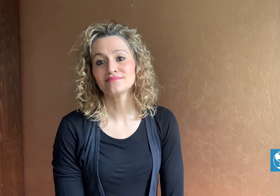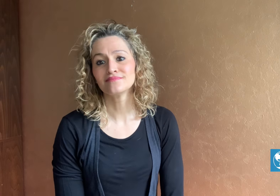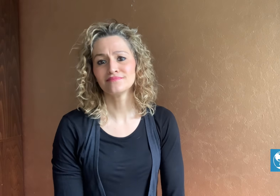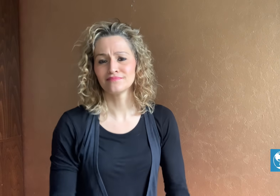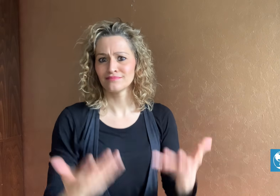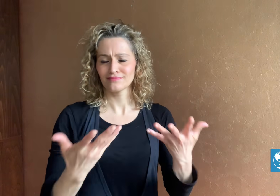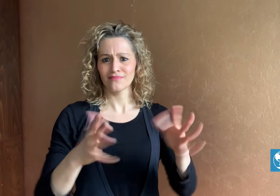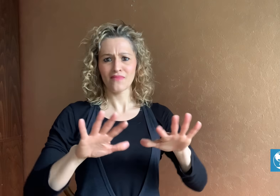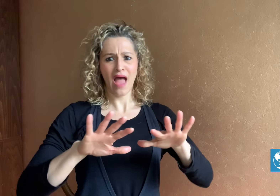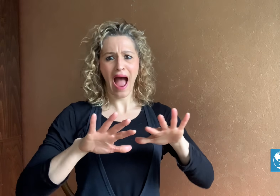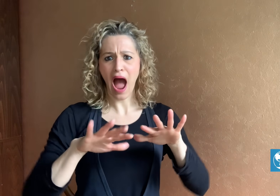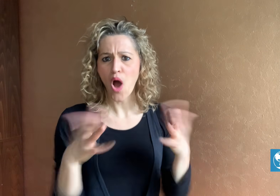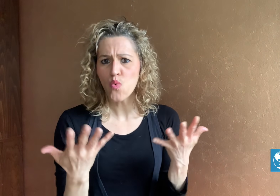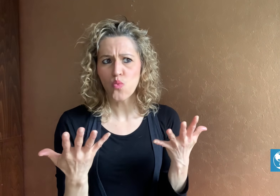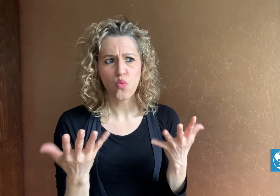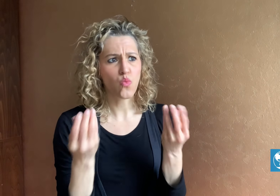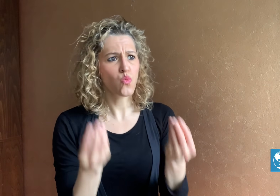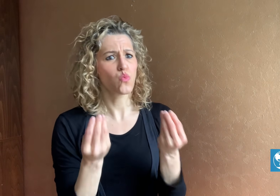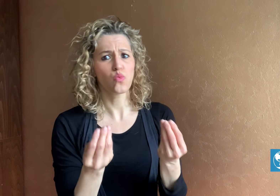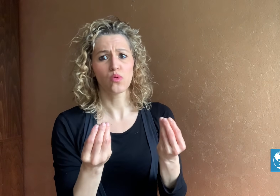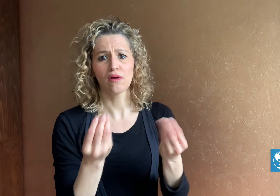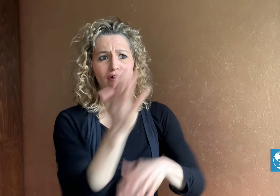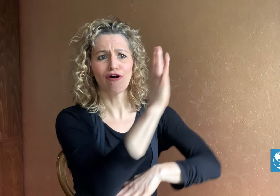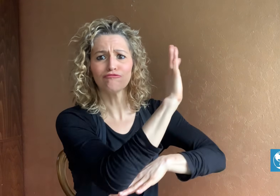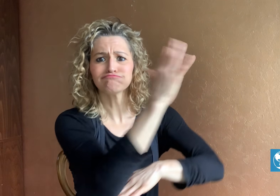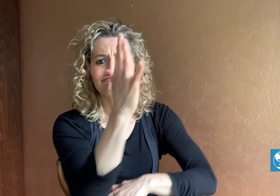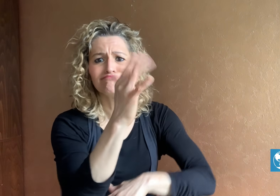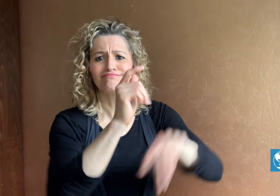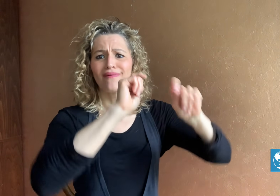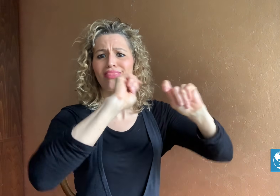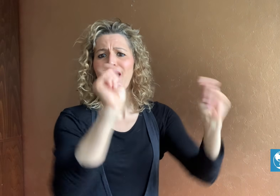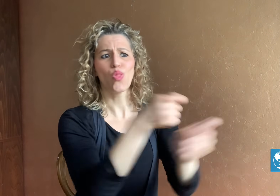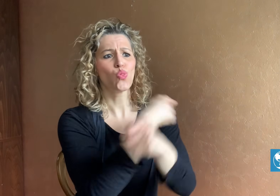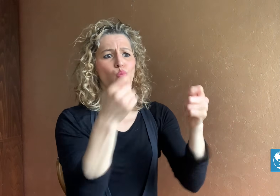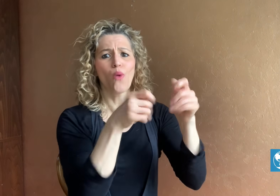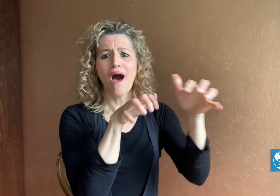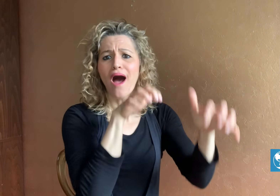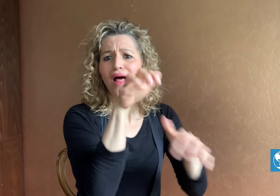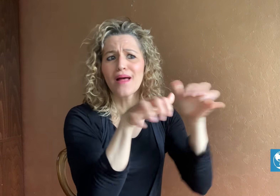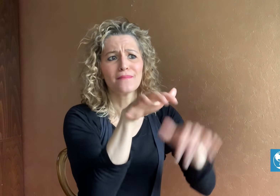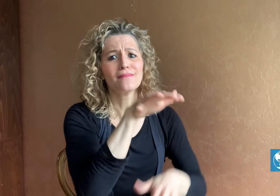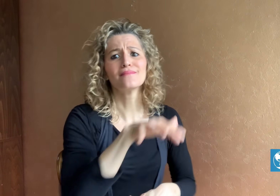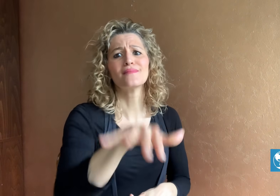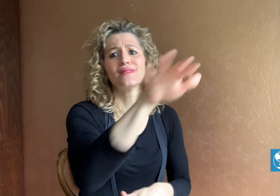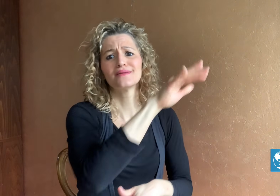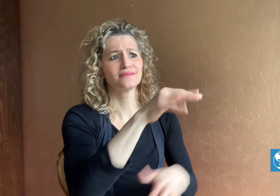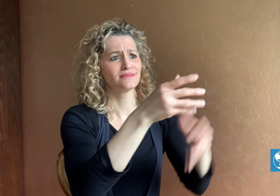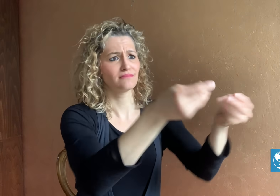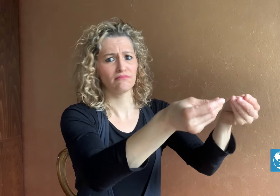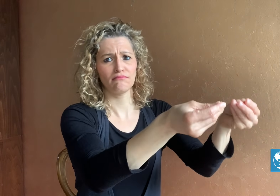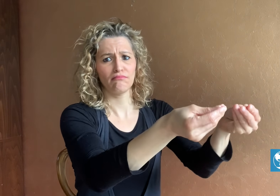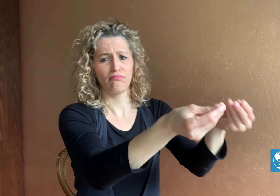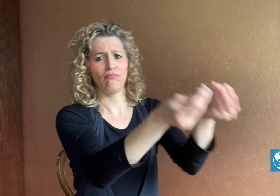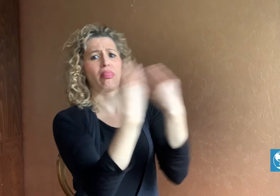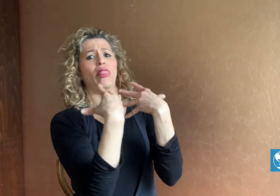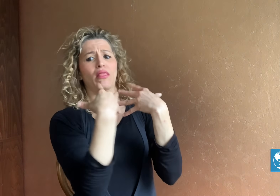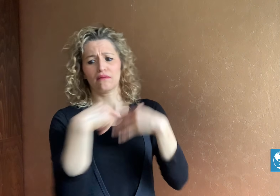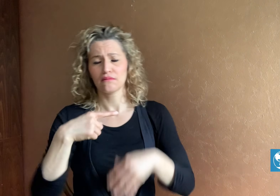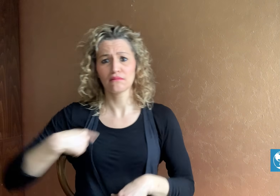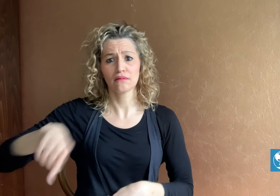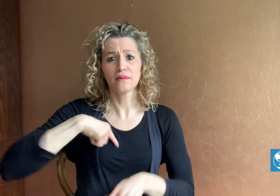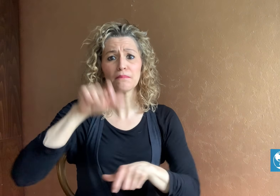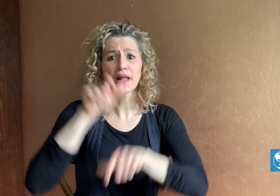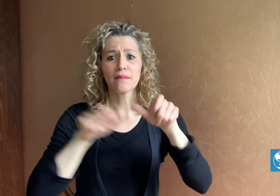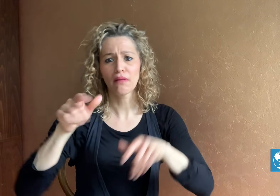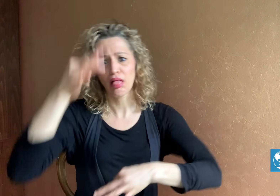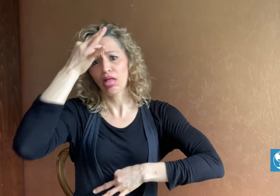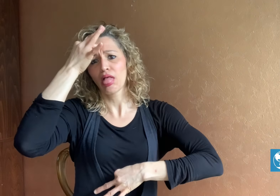How did people get the COVID-19 from wildlife?